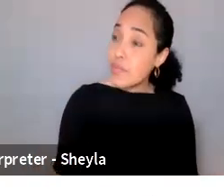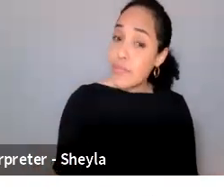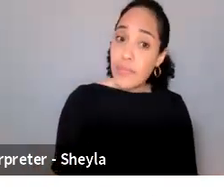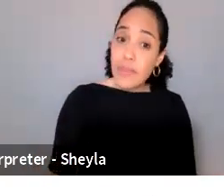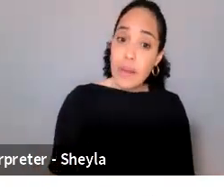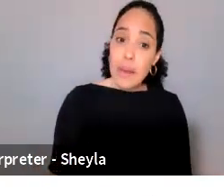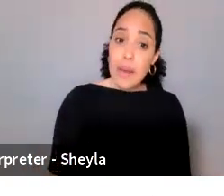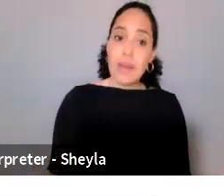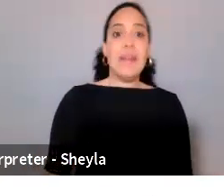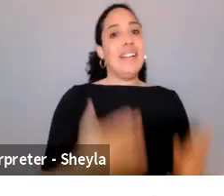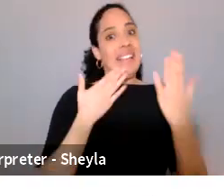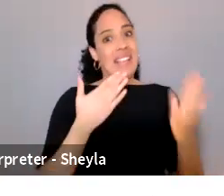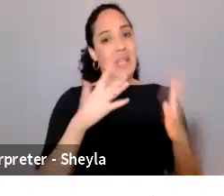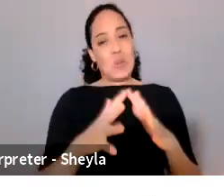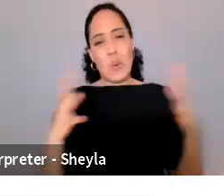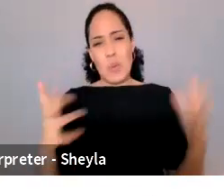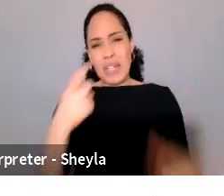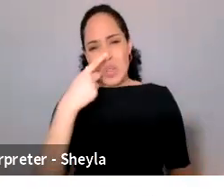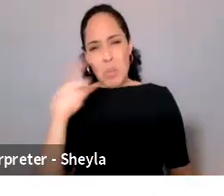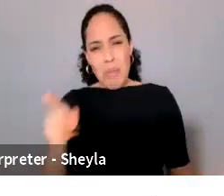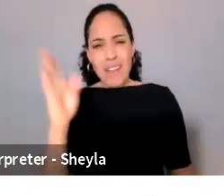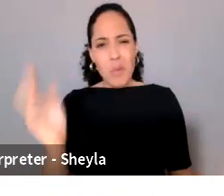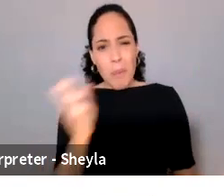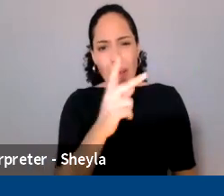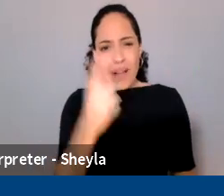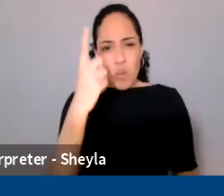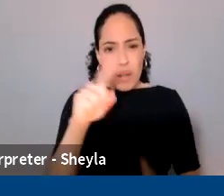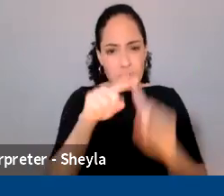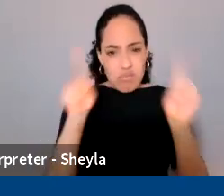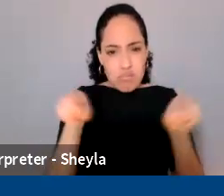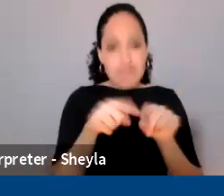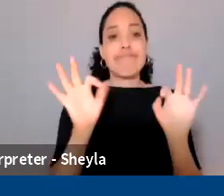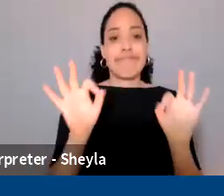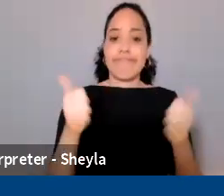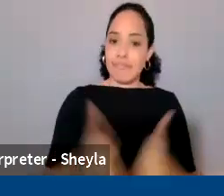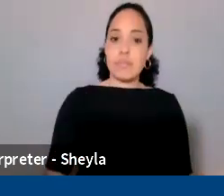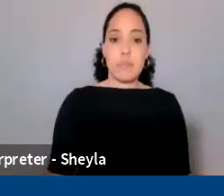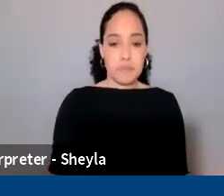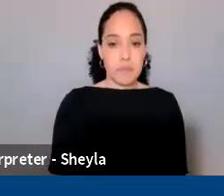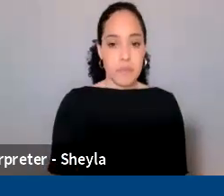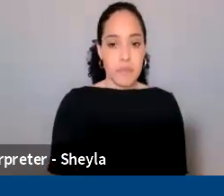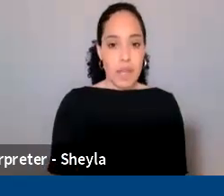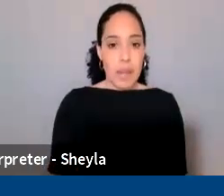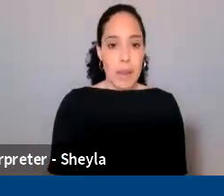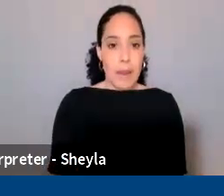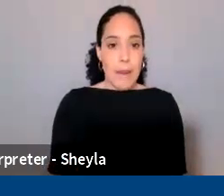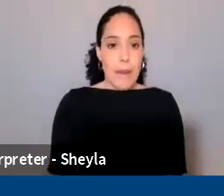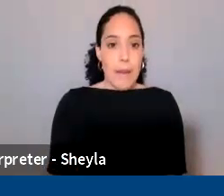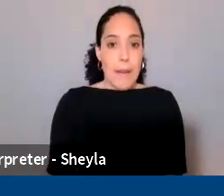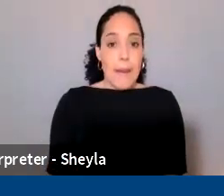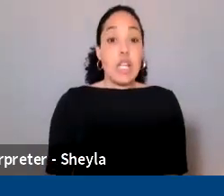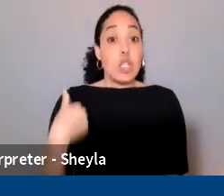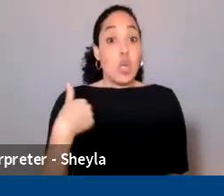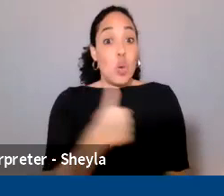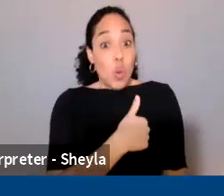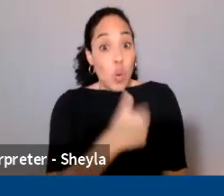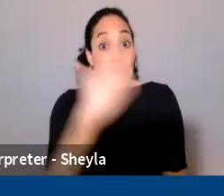thank you so much if you could go back one slide please um so we know that mission